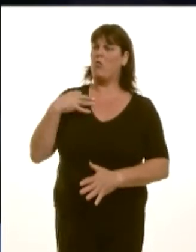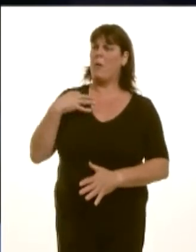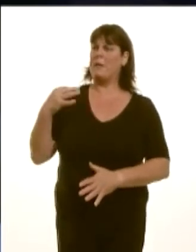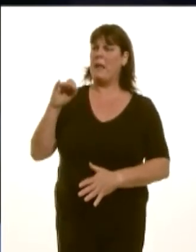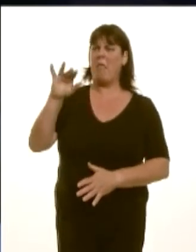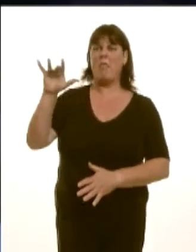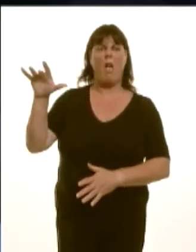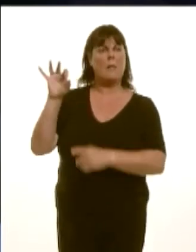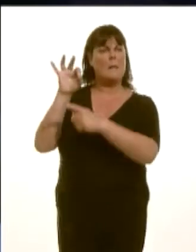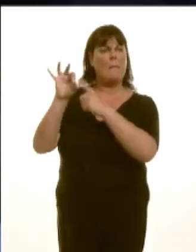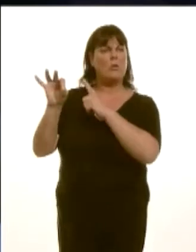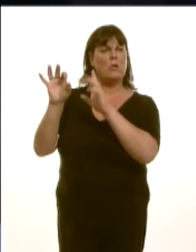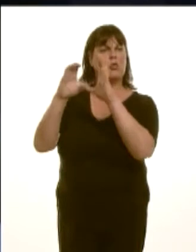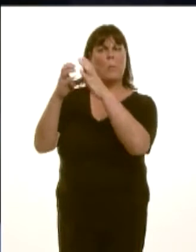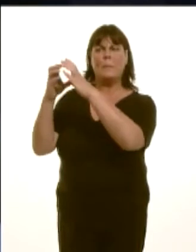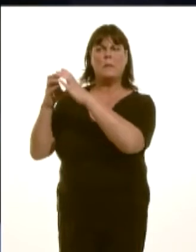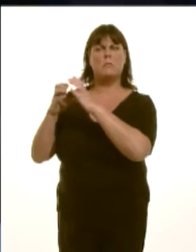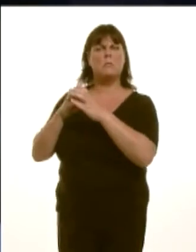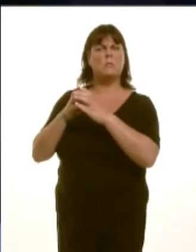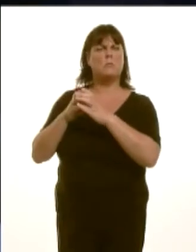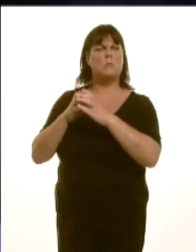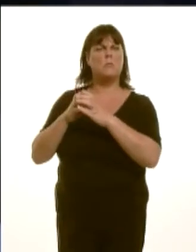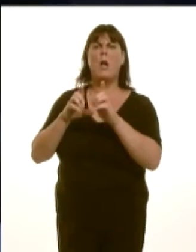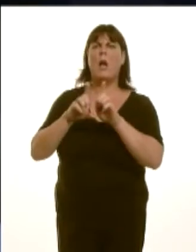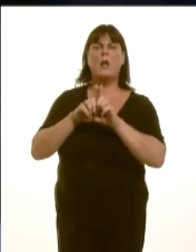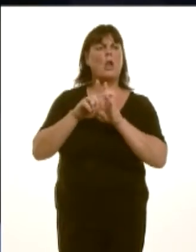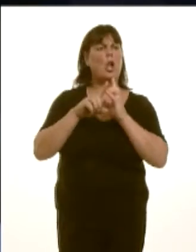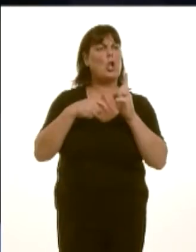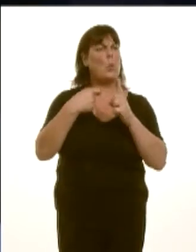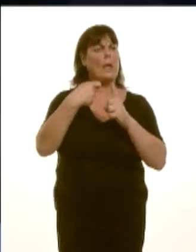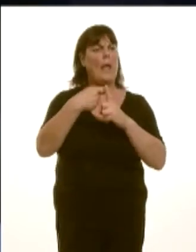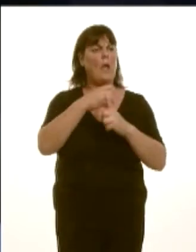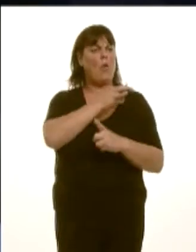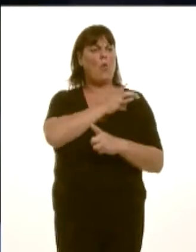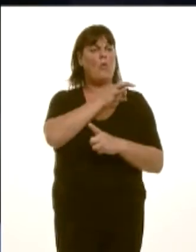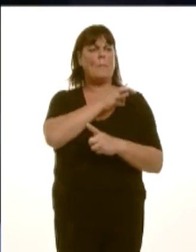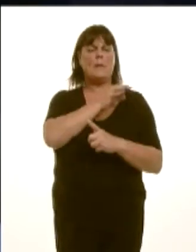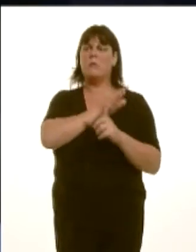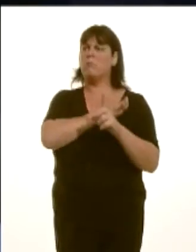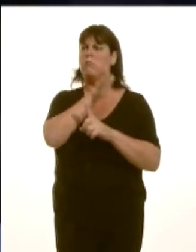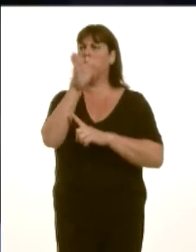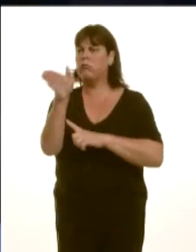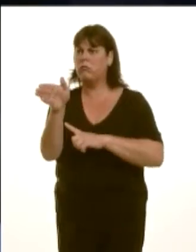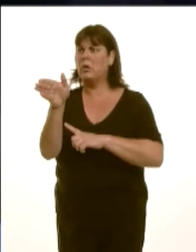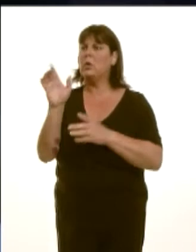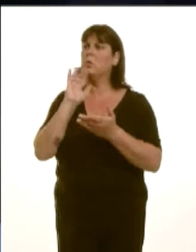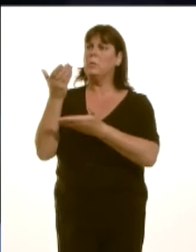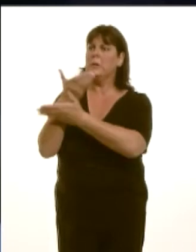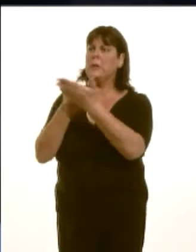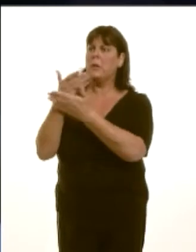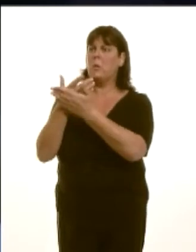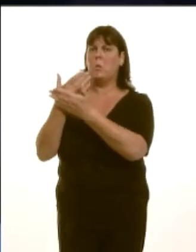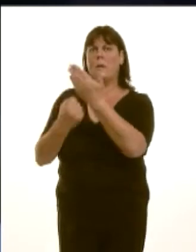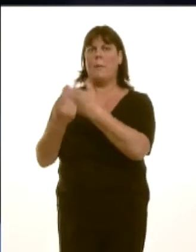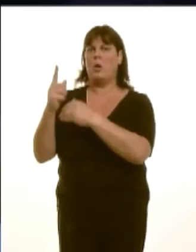Also, because it is the United Kingdom delegation that does the work on behalf of the UK, there